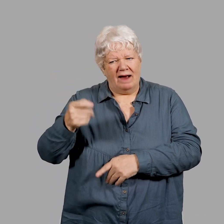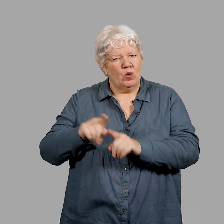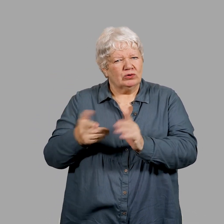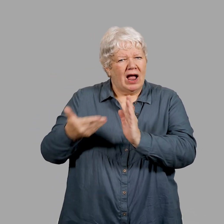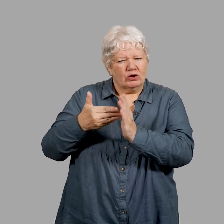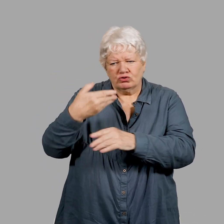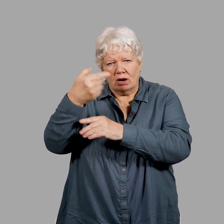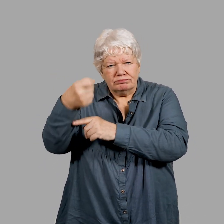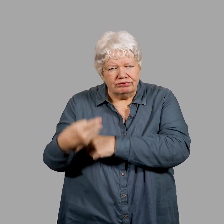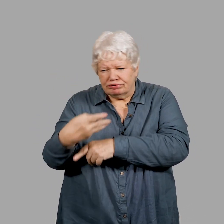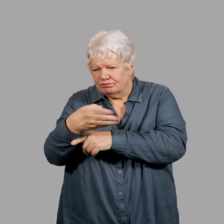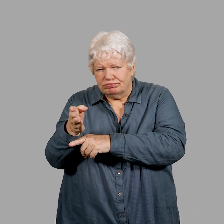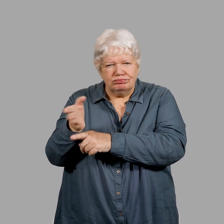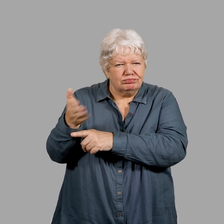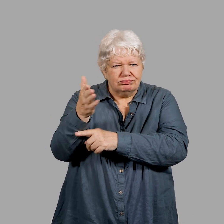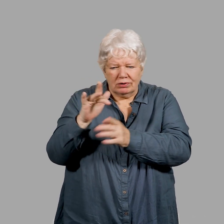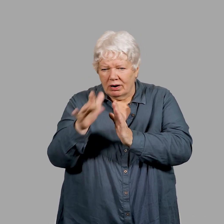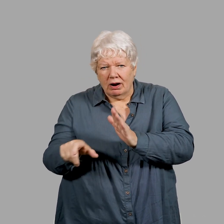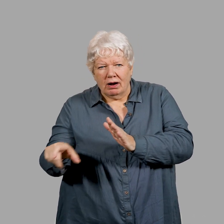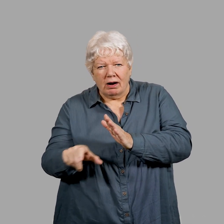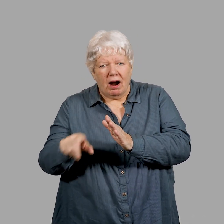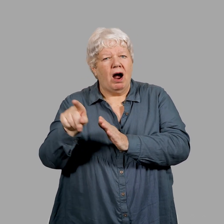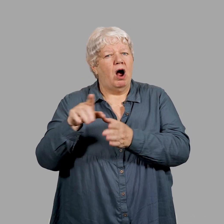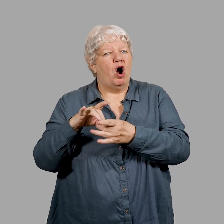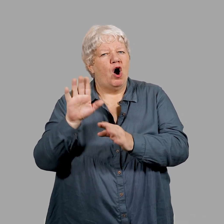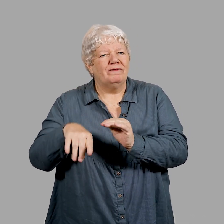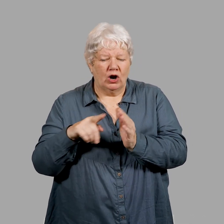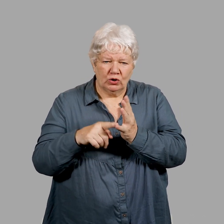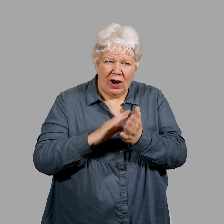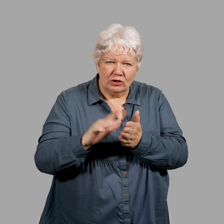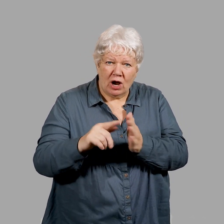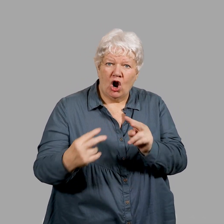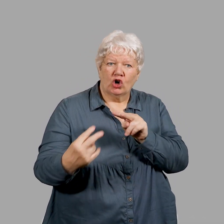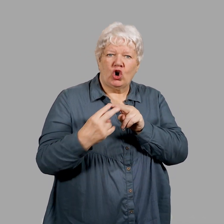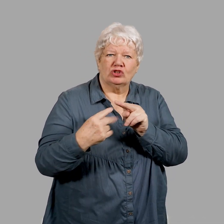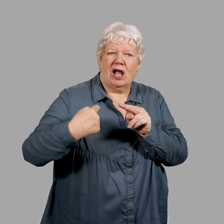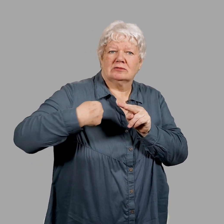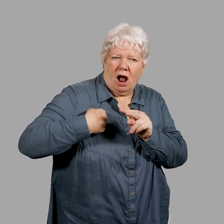Signposting also added to UHI’s ‘contact us’